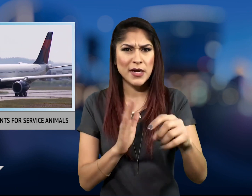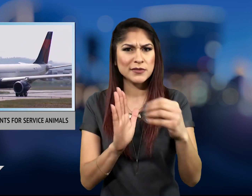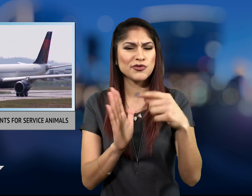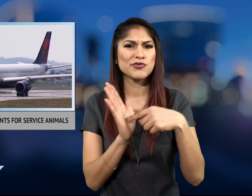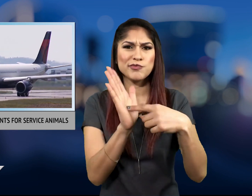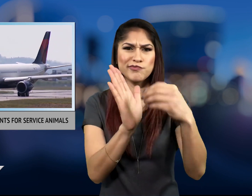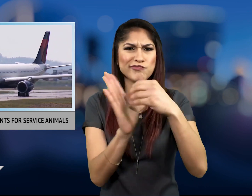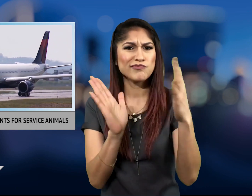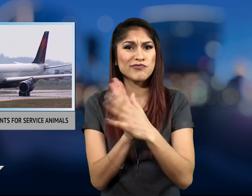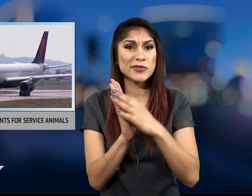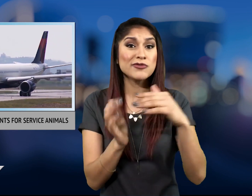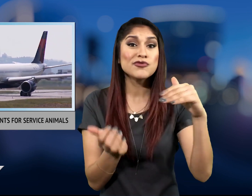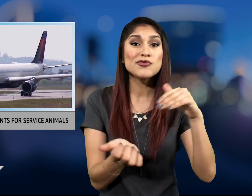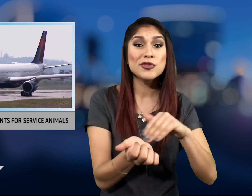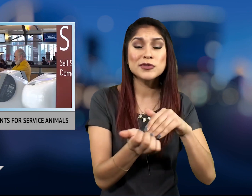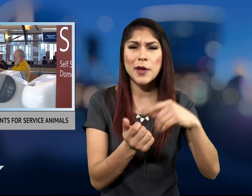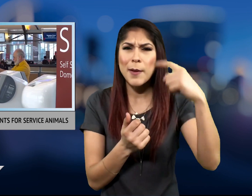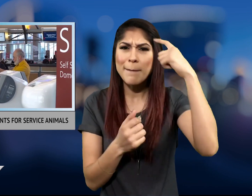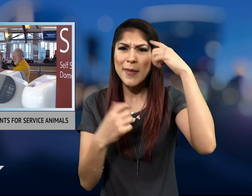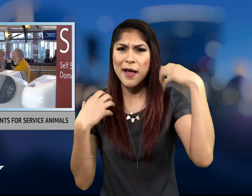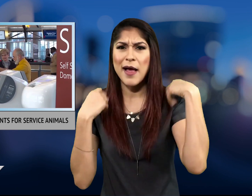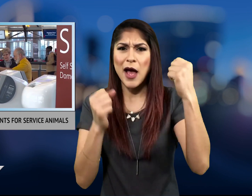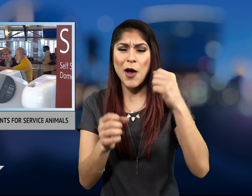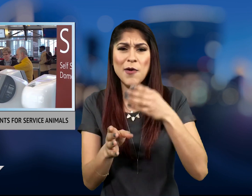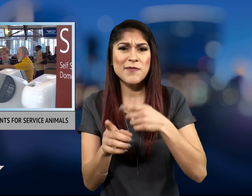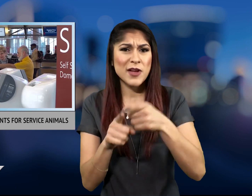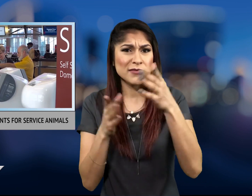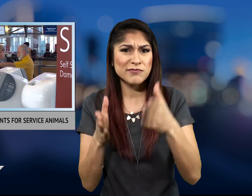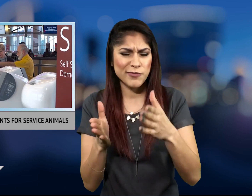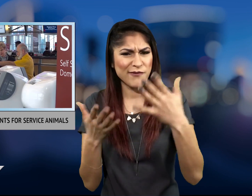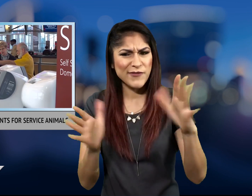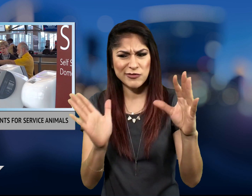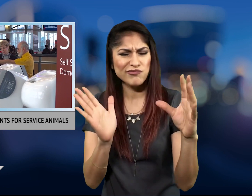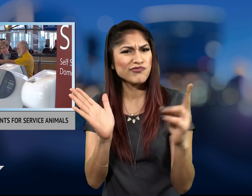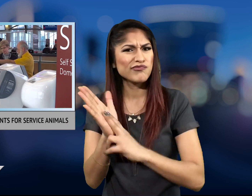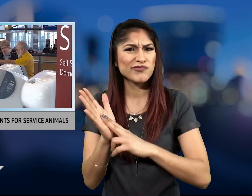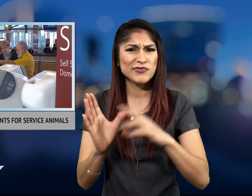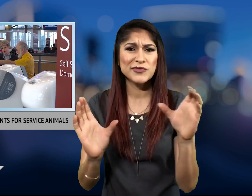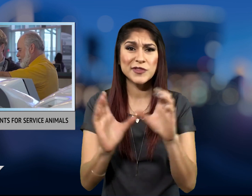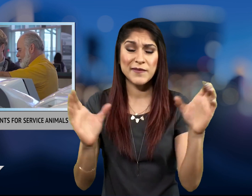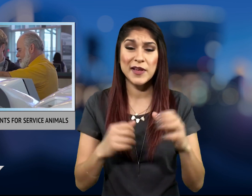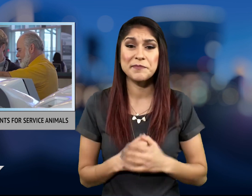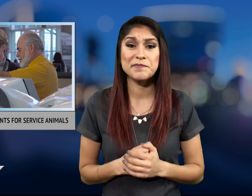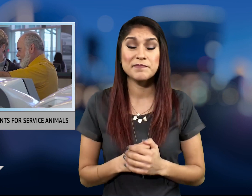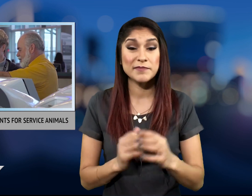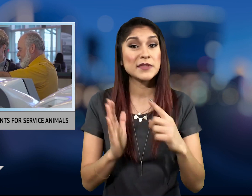into the cabin will be required to provide documentation from a doctor or mental health professional.